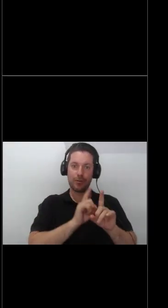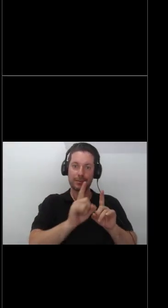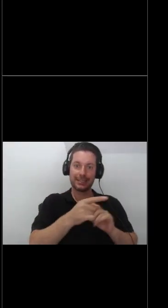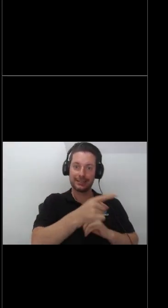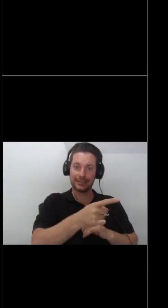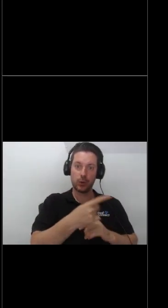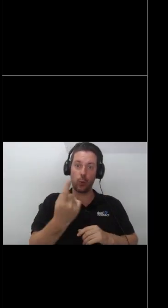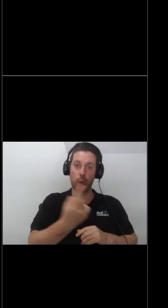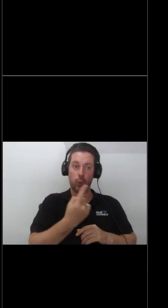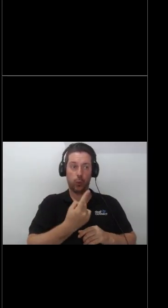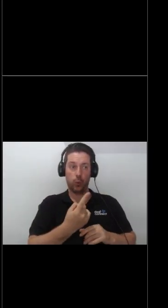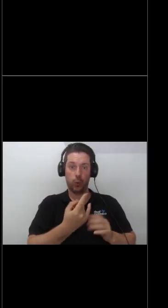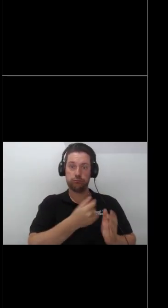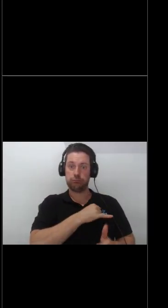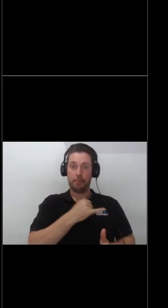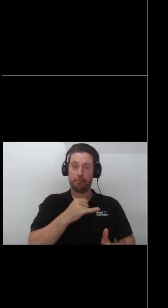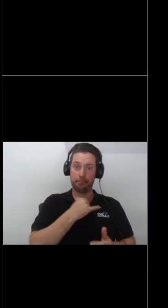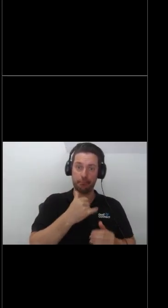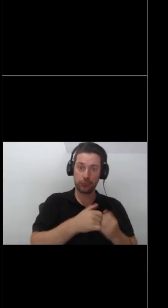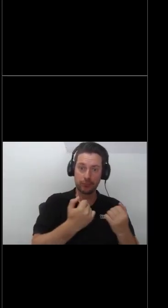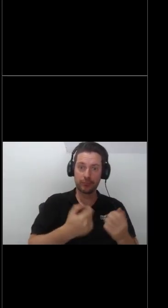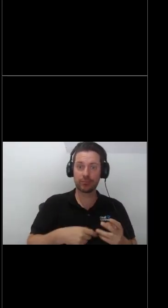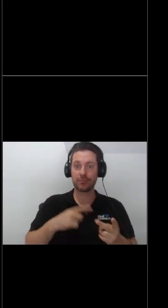The Director of Public Prosecutions,